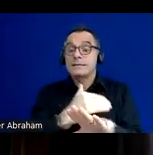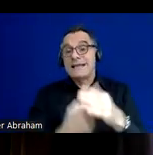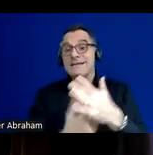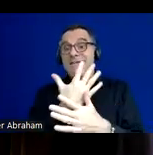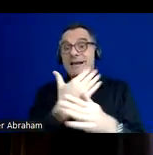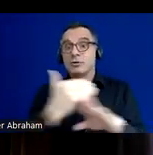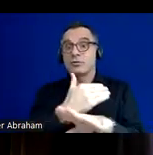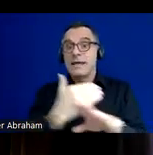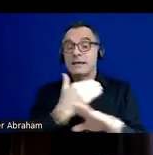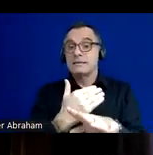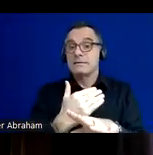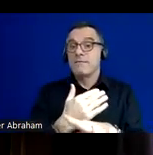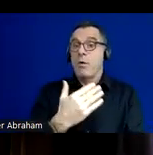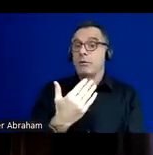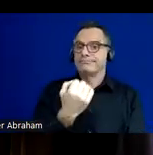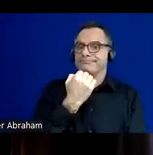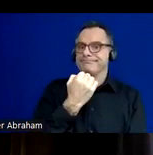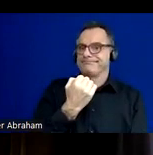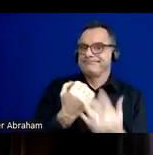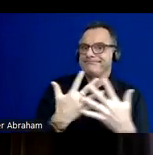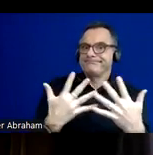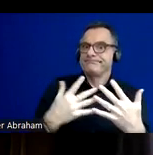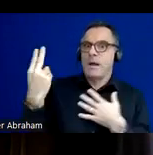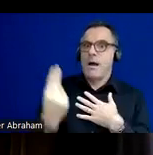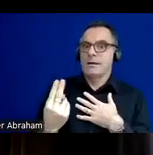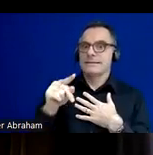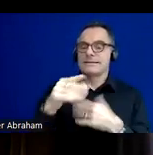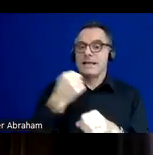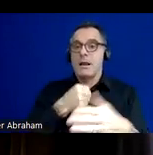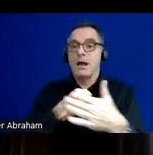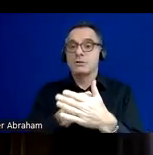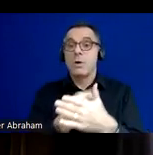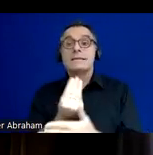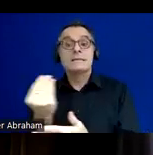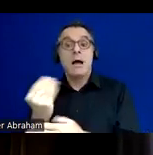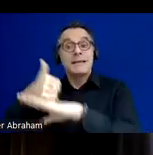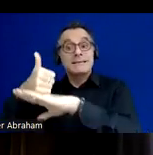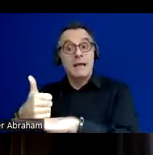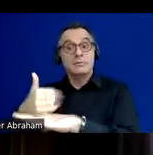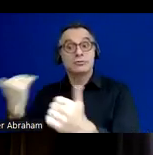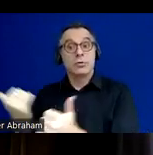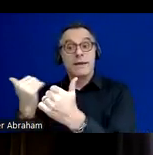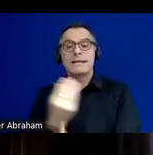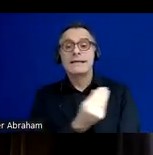number of artists in Glasgow - some of whom were already established and some of whom became more